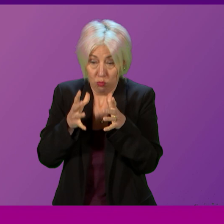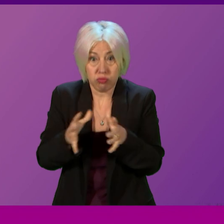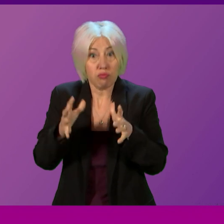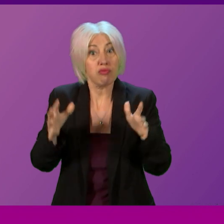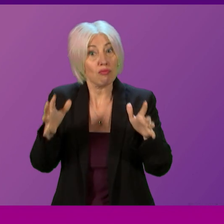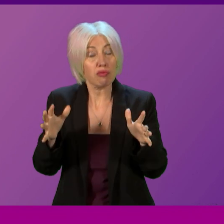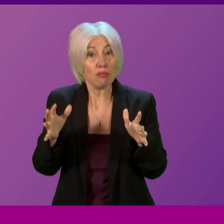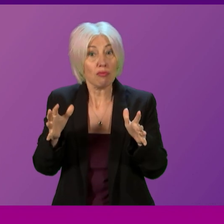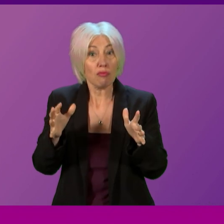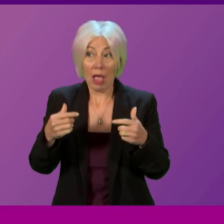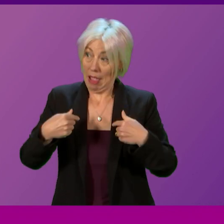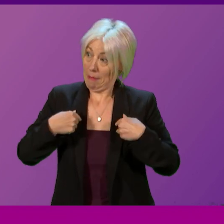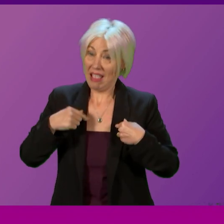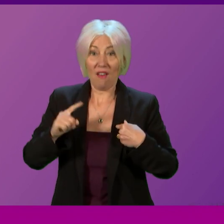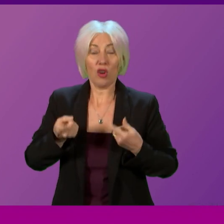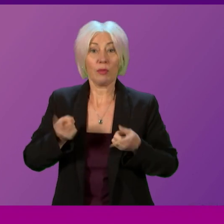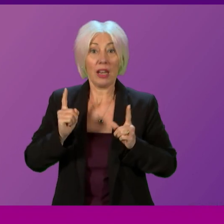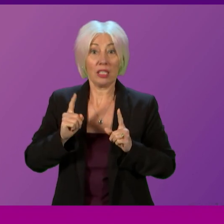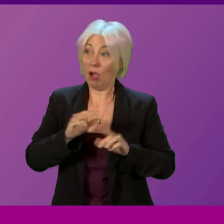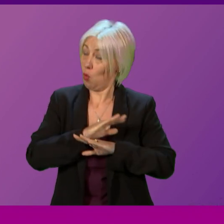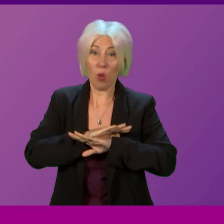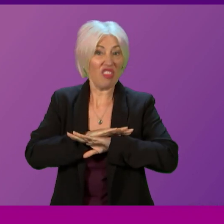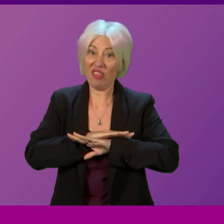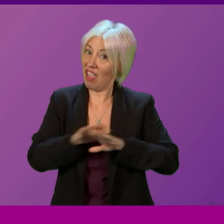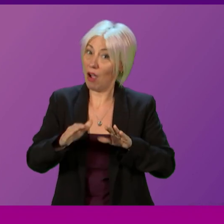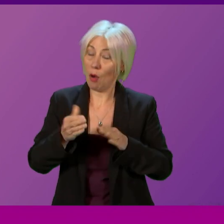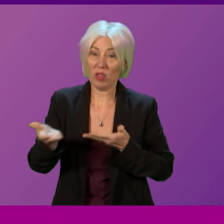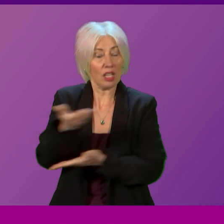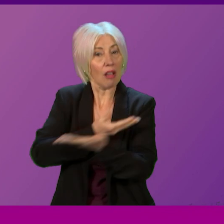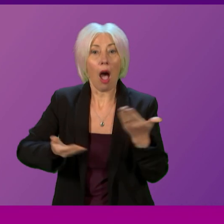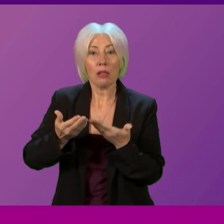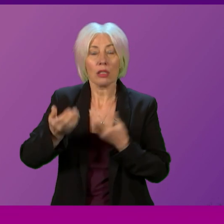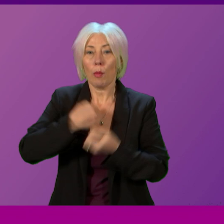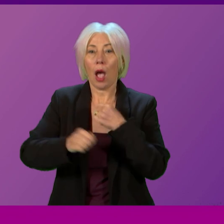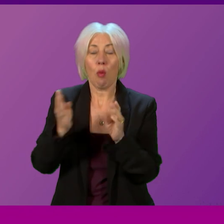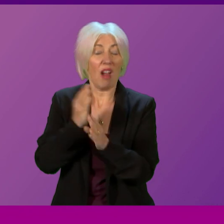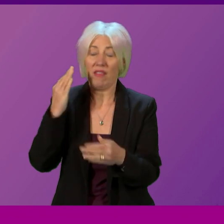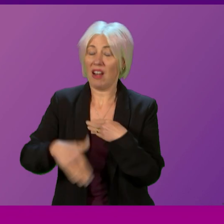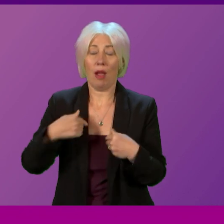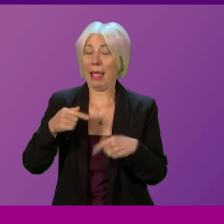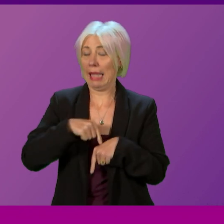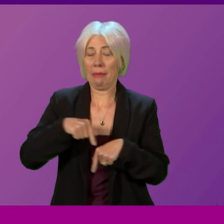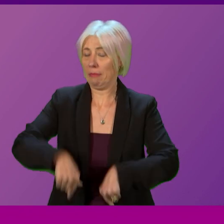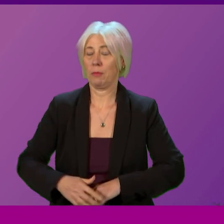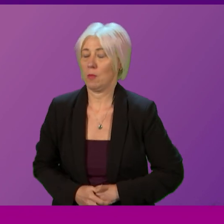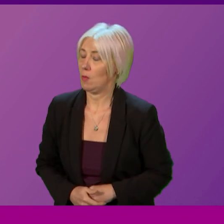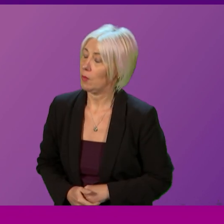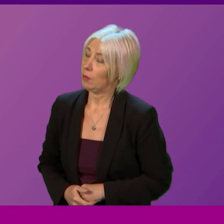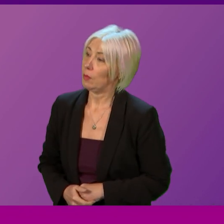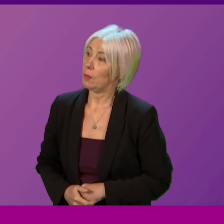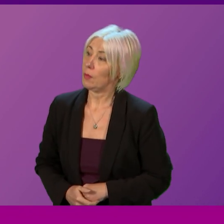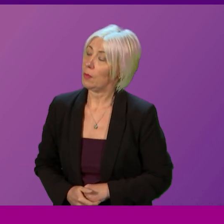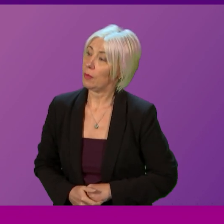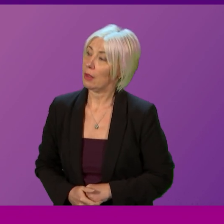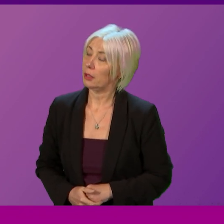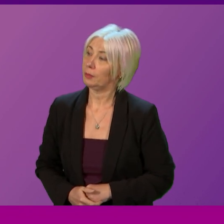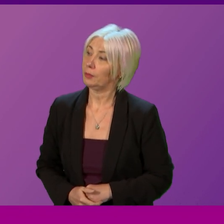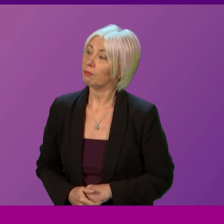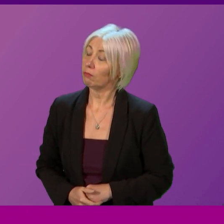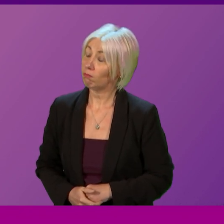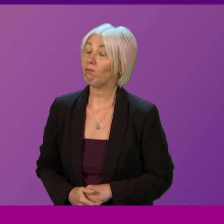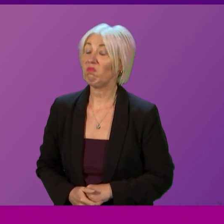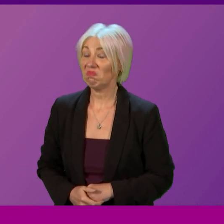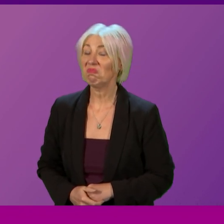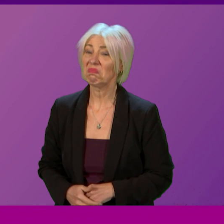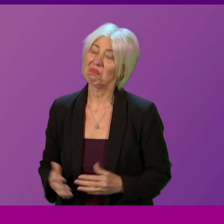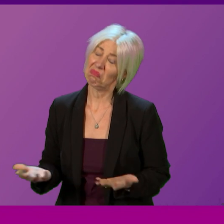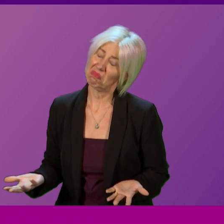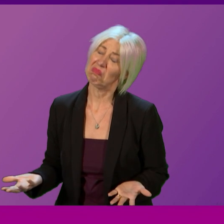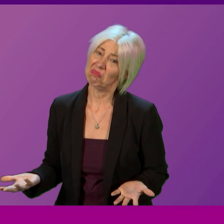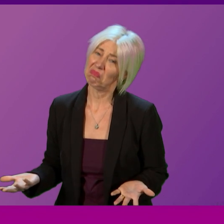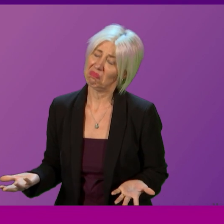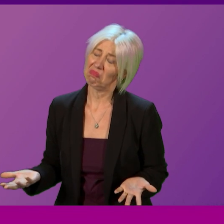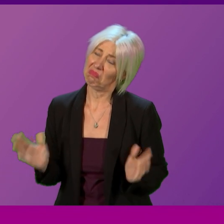and—as long as I am First Minister—never will be up for discussion.